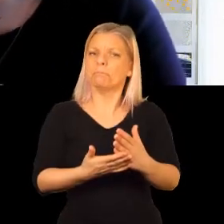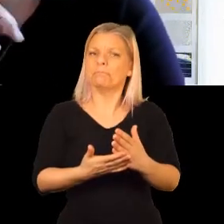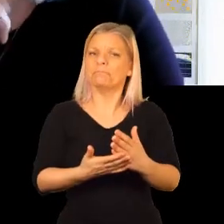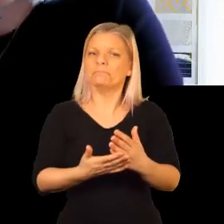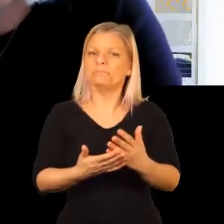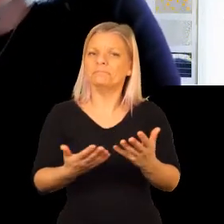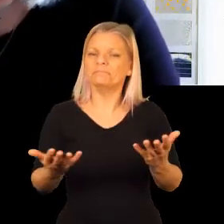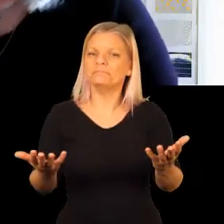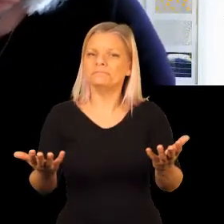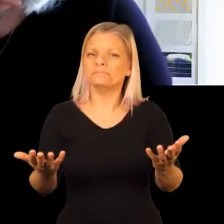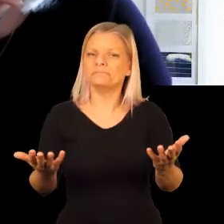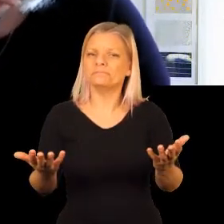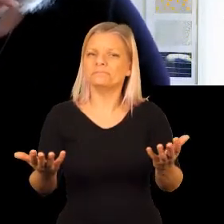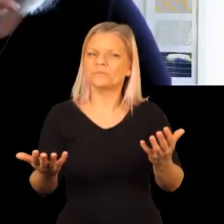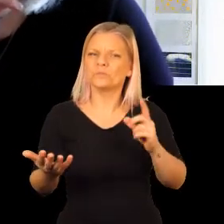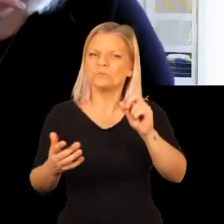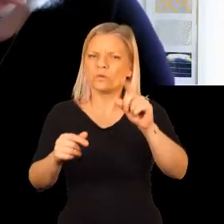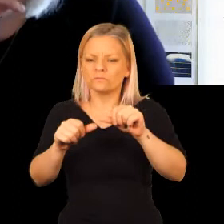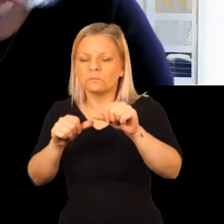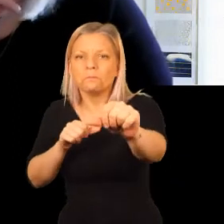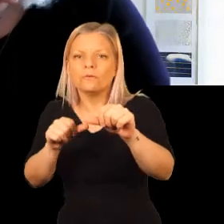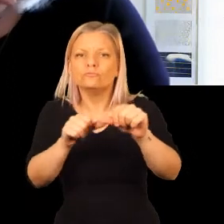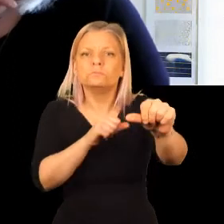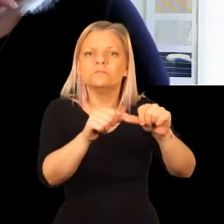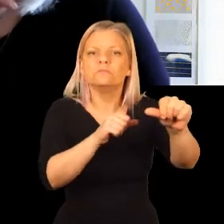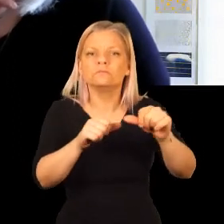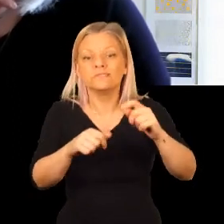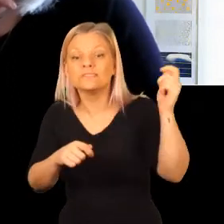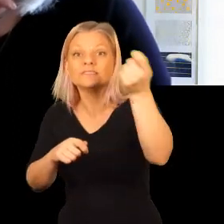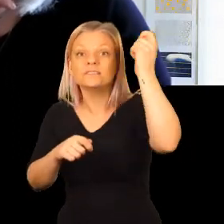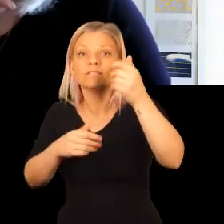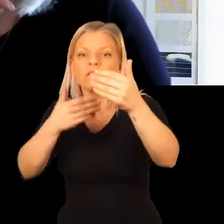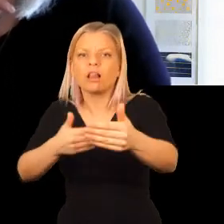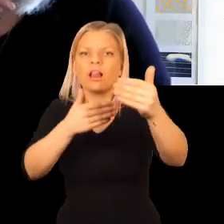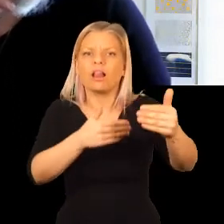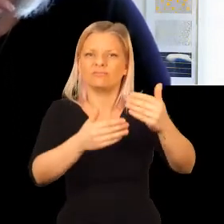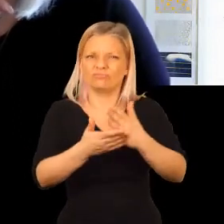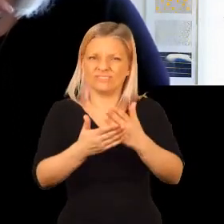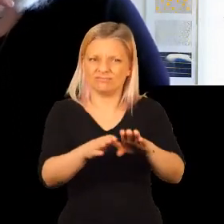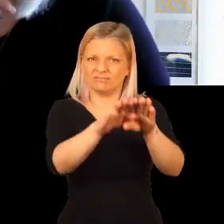comes from the fact that it's independent and so what's measured in terms of success